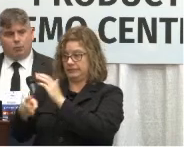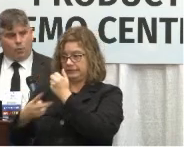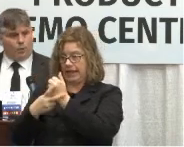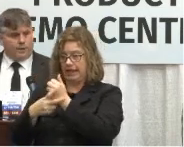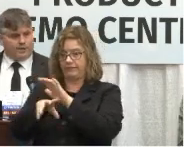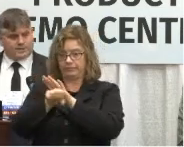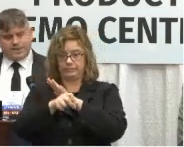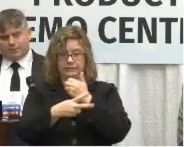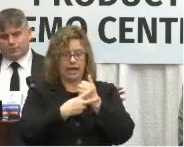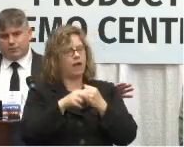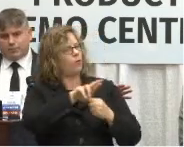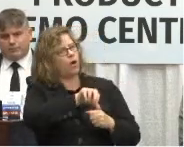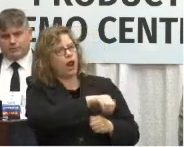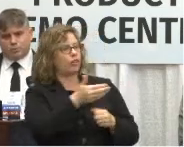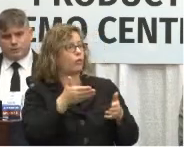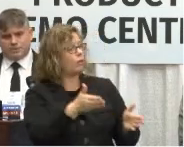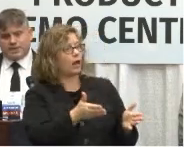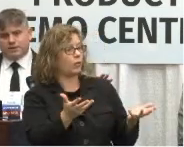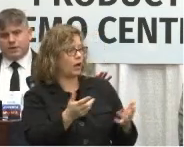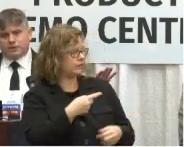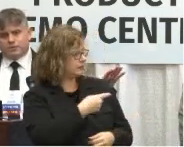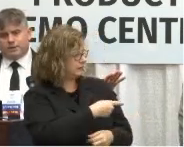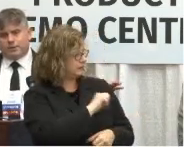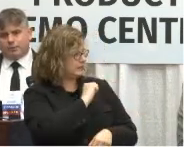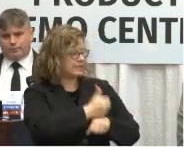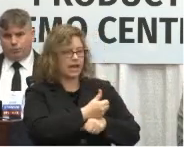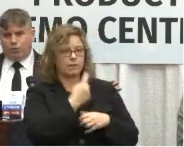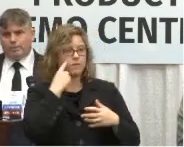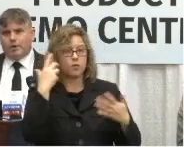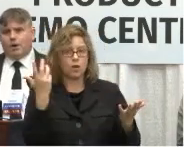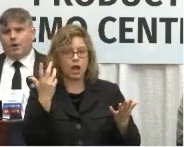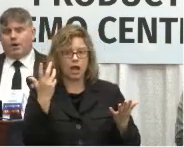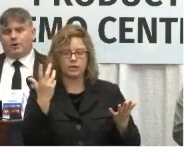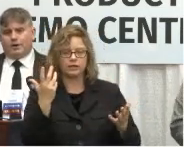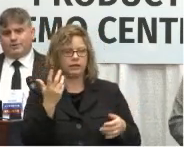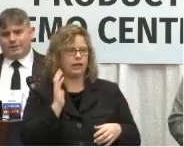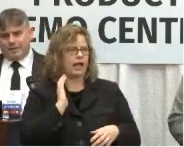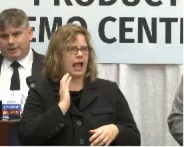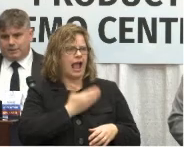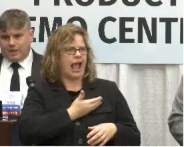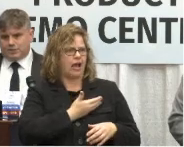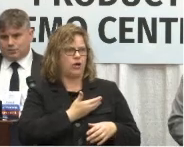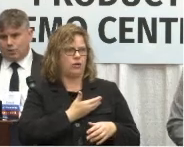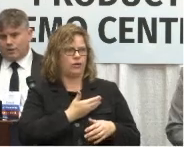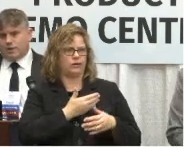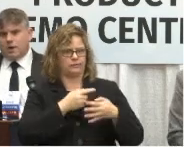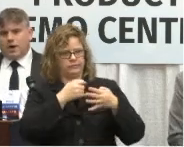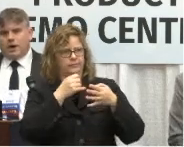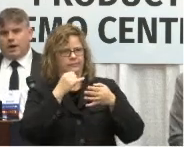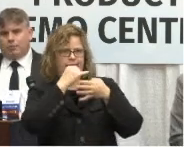or we could set it which I believe this one is set to be able to pull up a dynamic line scrolling